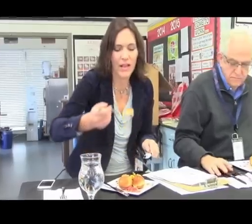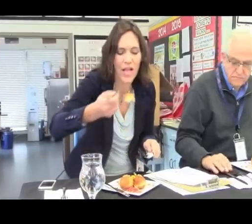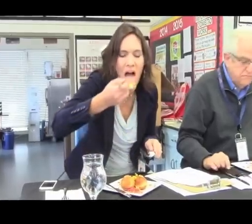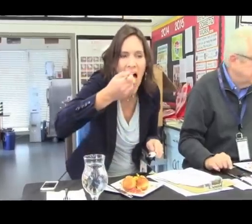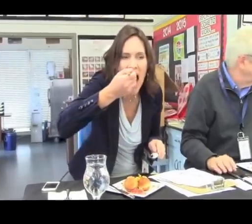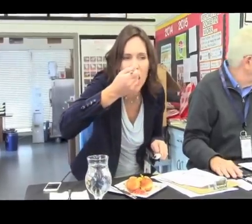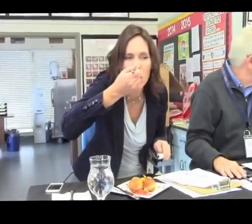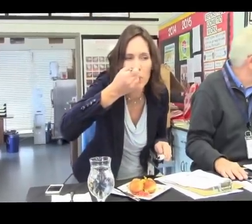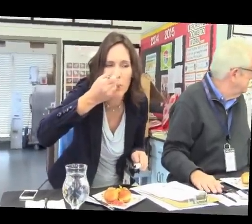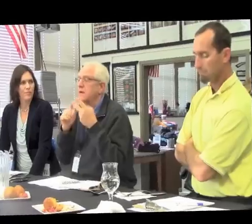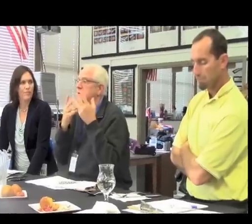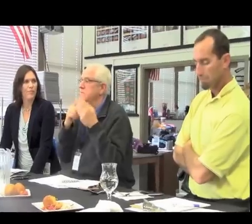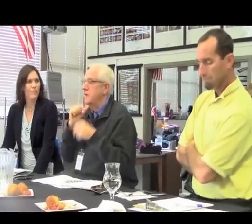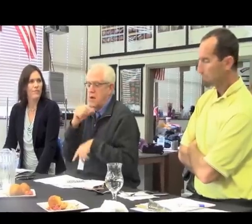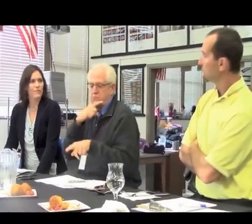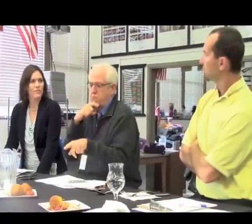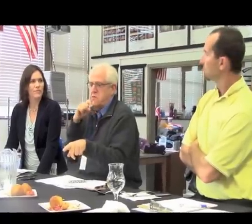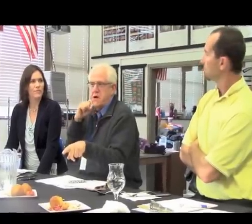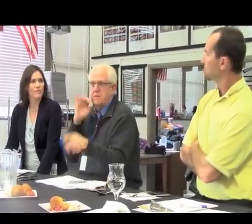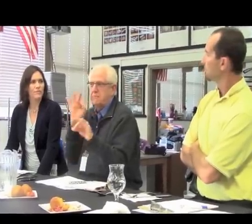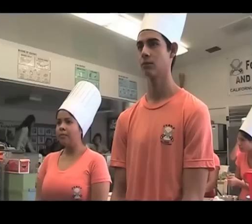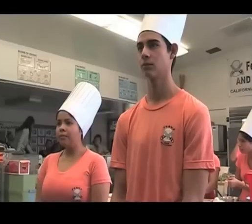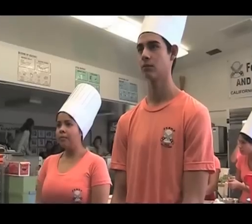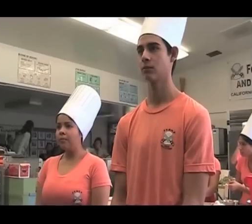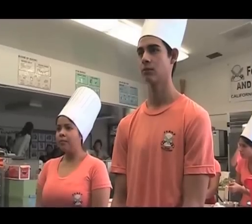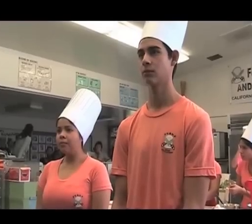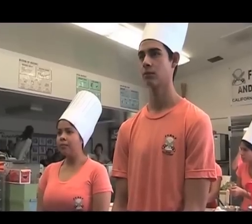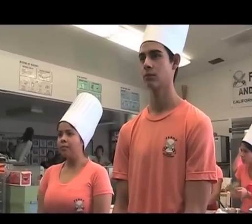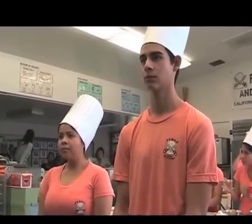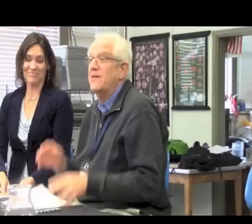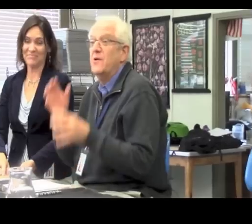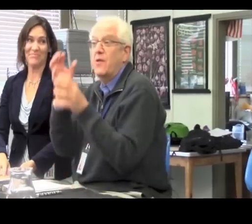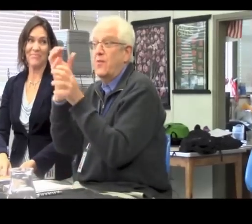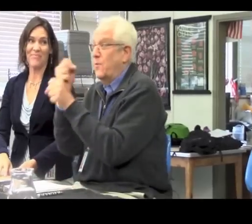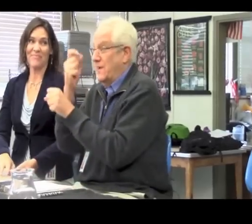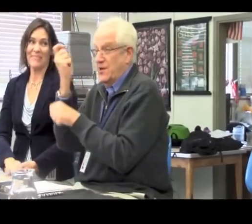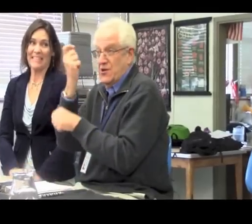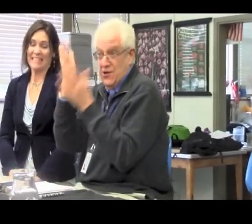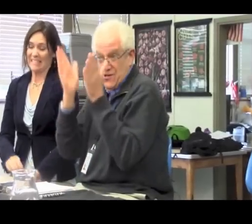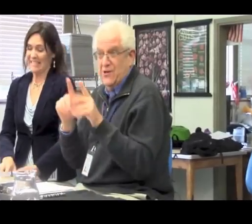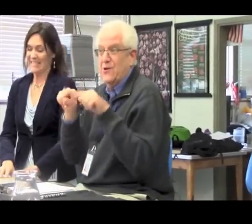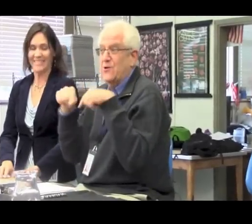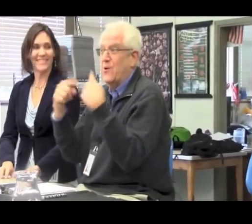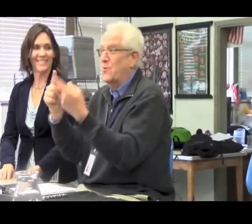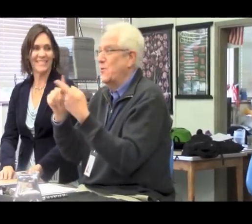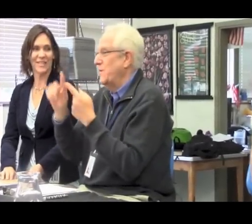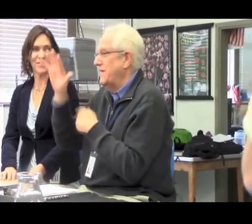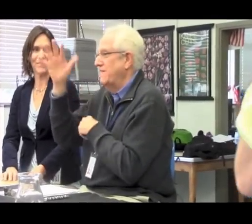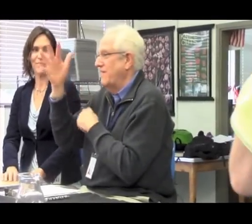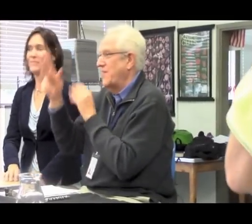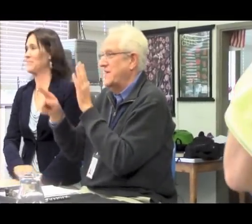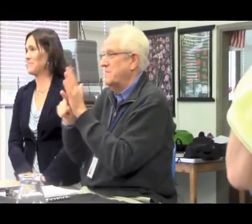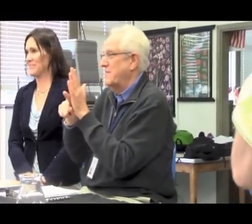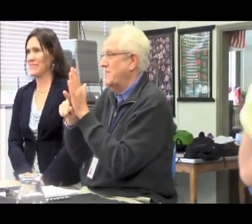Judge Mitch: This was not too dry. It was perfect. Judge Mitch: The winner goes to 5th period.